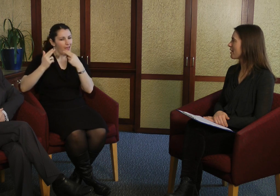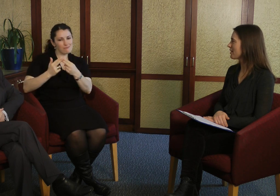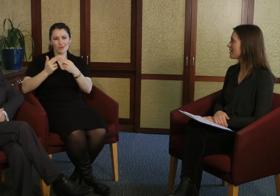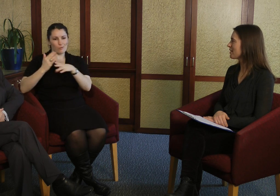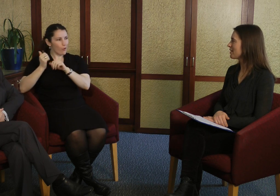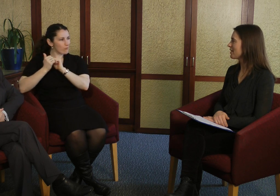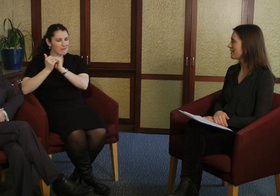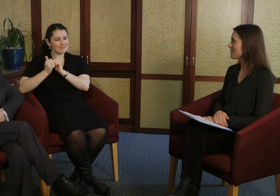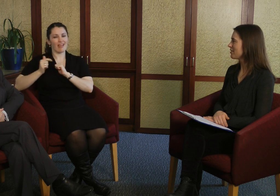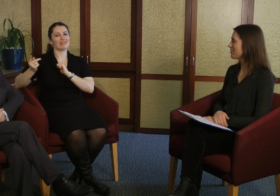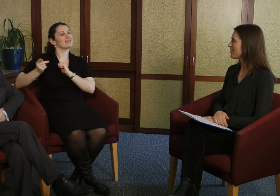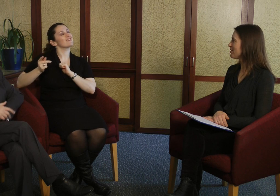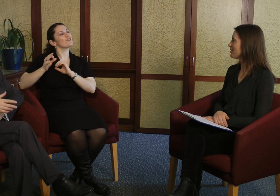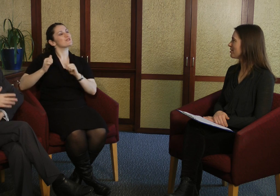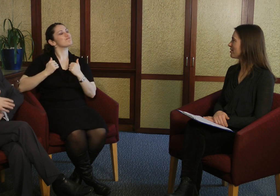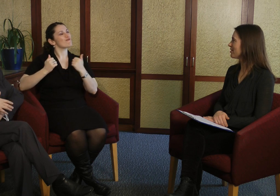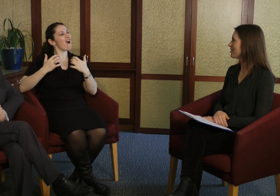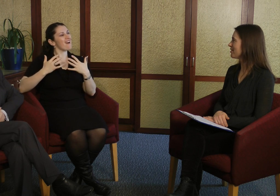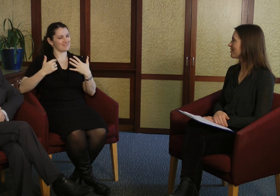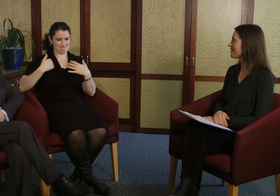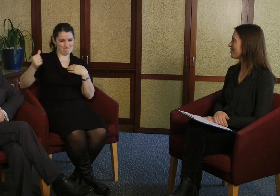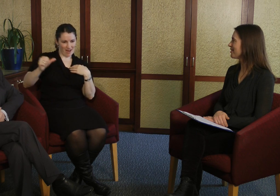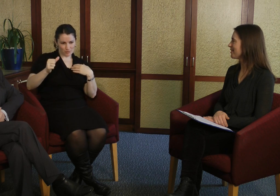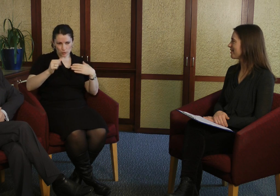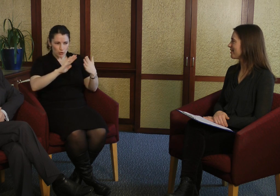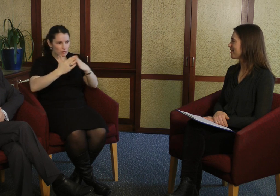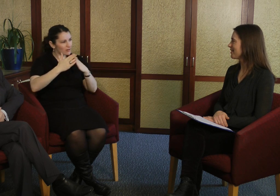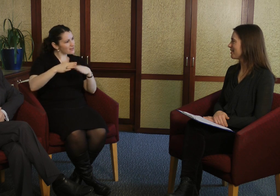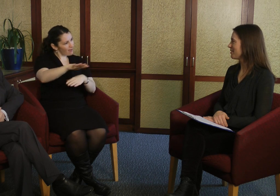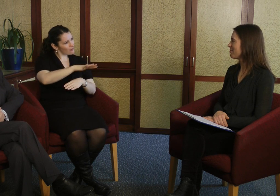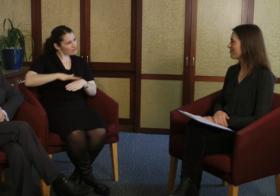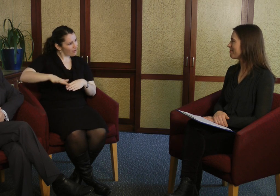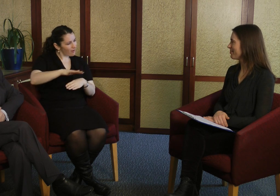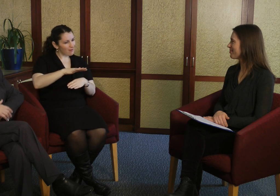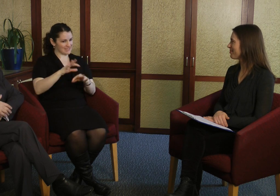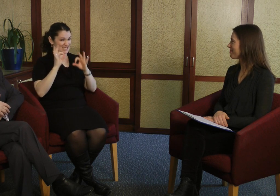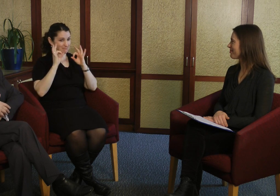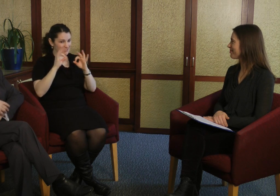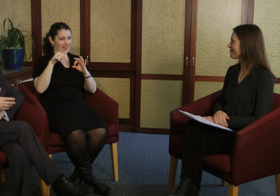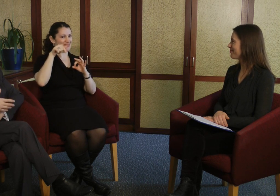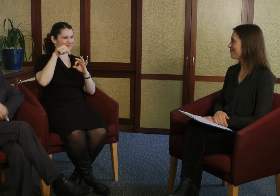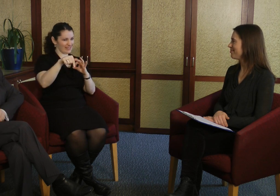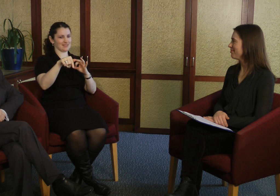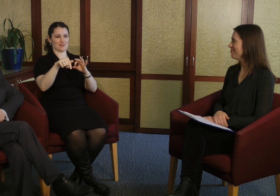community sector, and practically to an organization with sensory impairment. My initial training